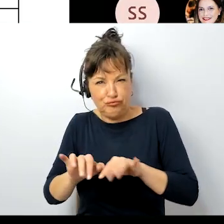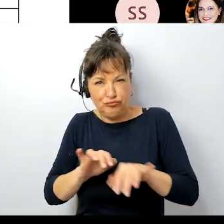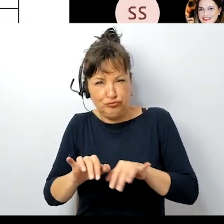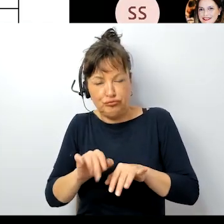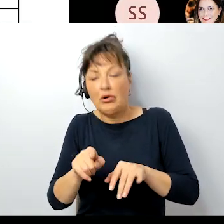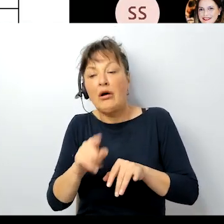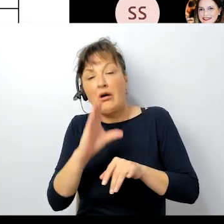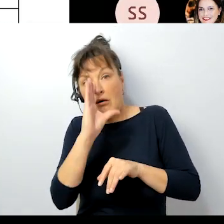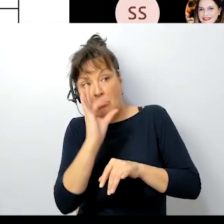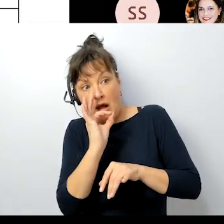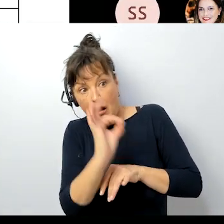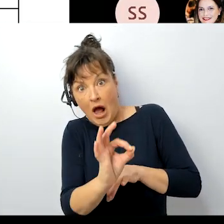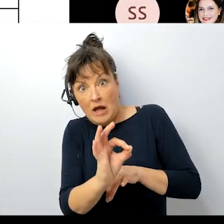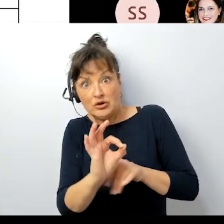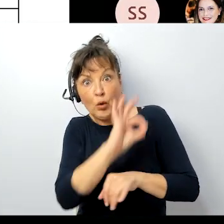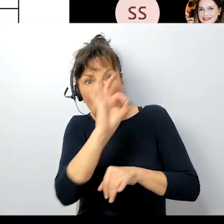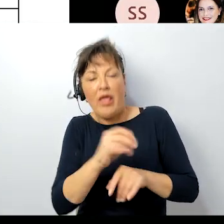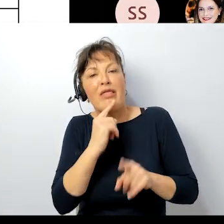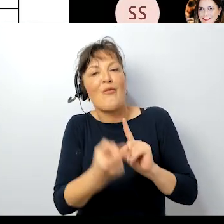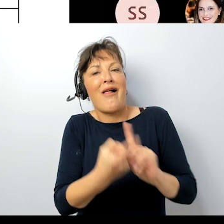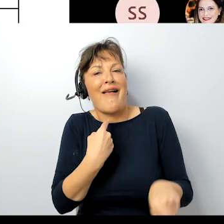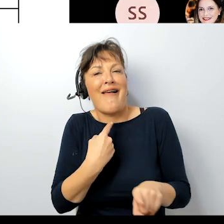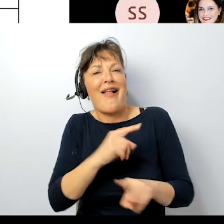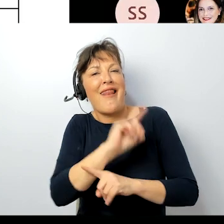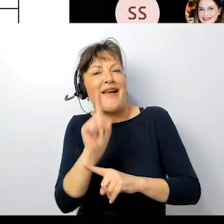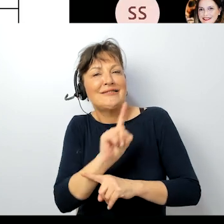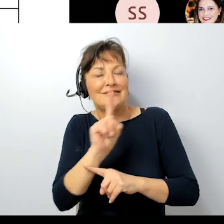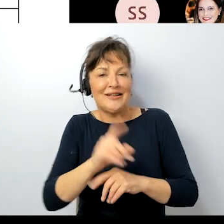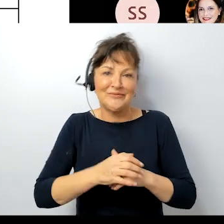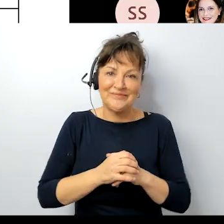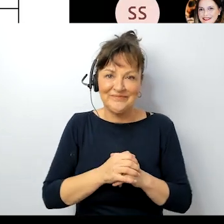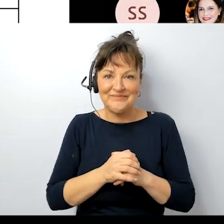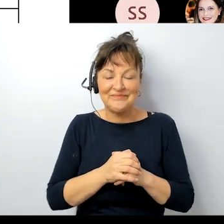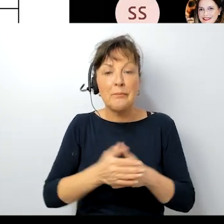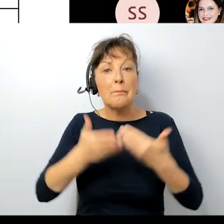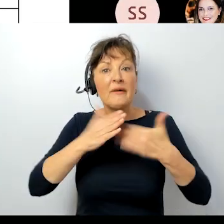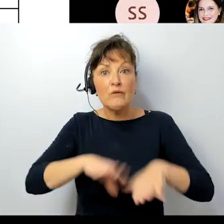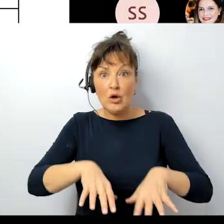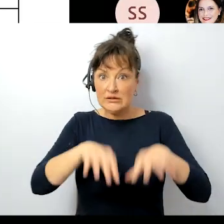them in our follow-up guide that will be issued following the call with a link to the recording.